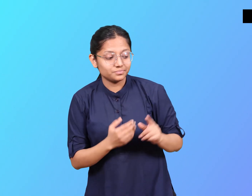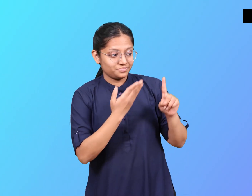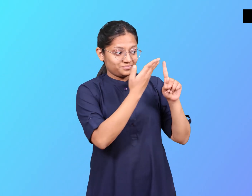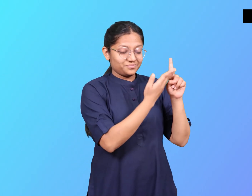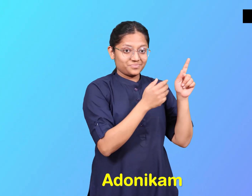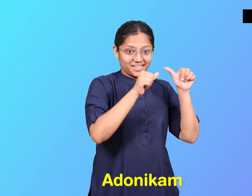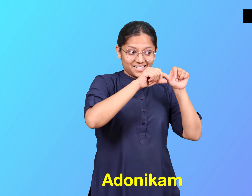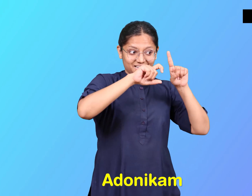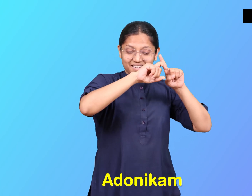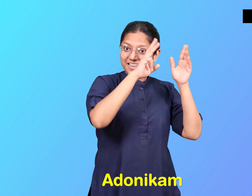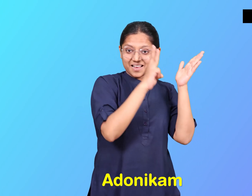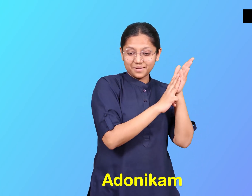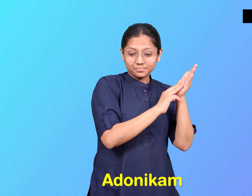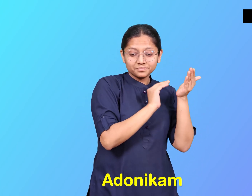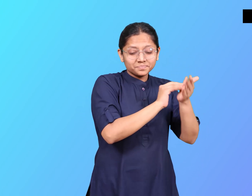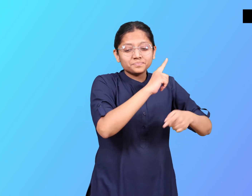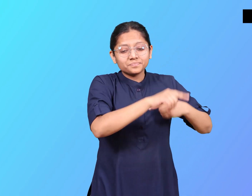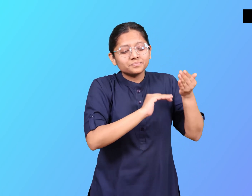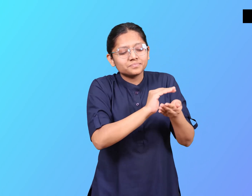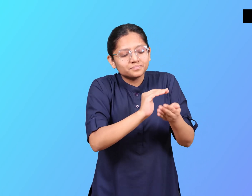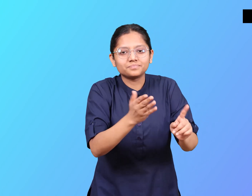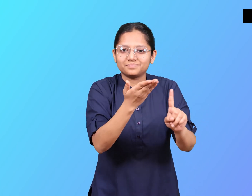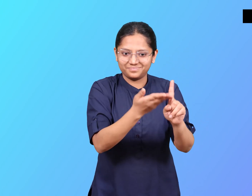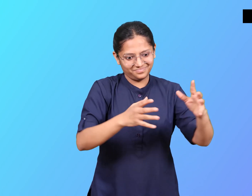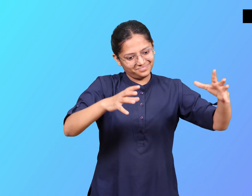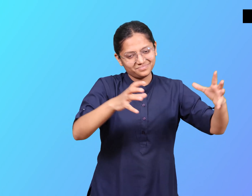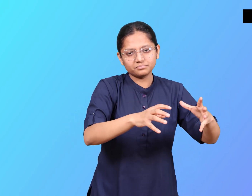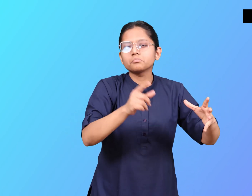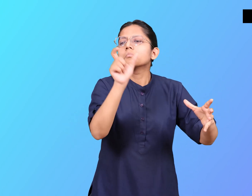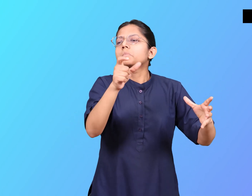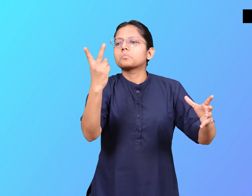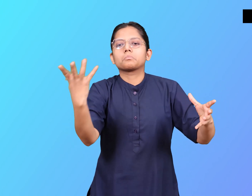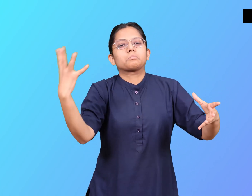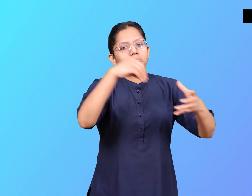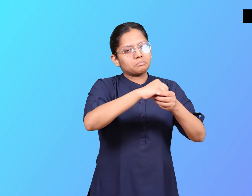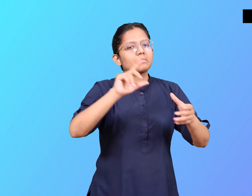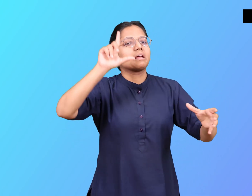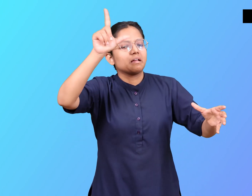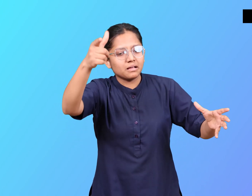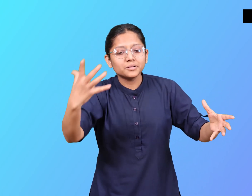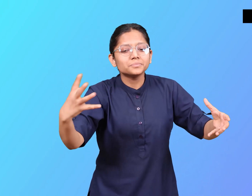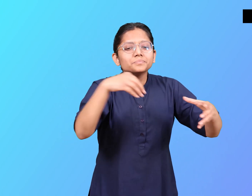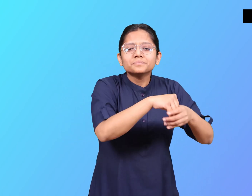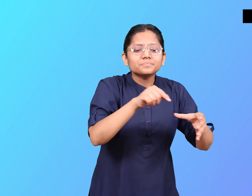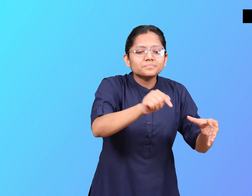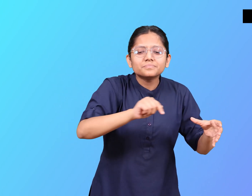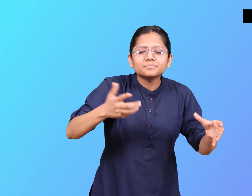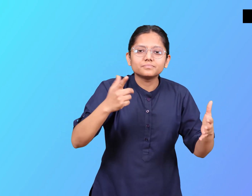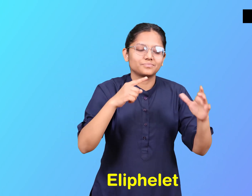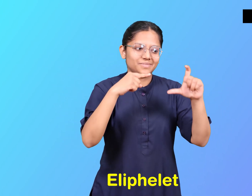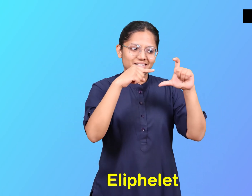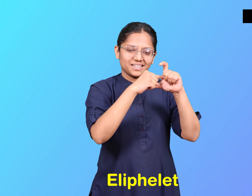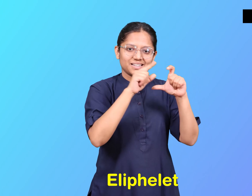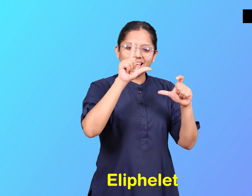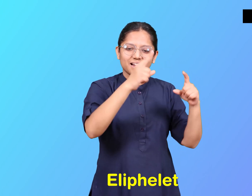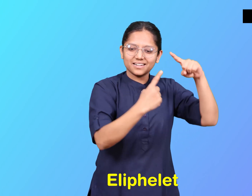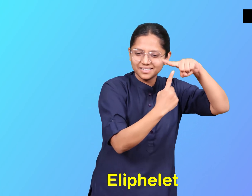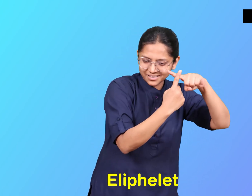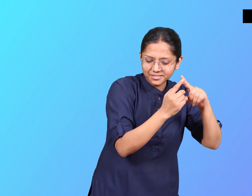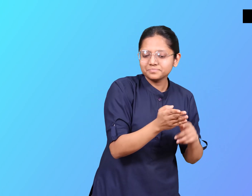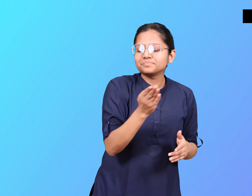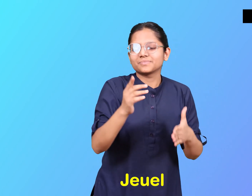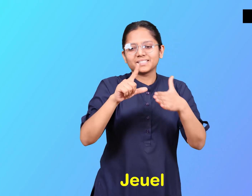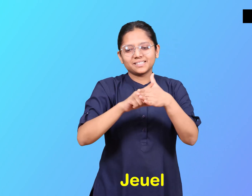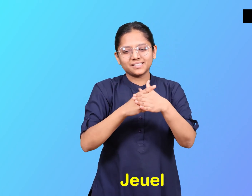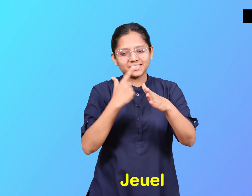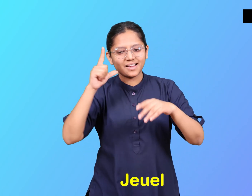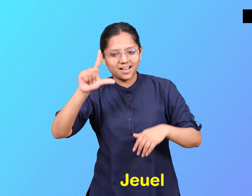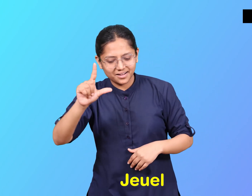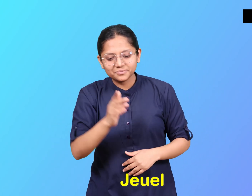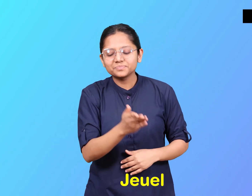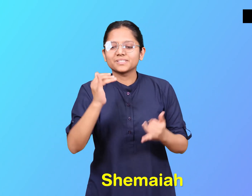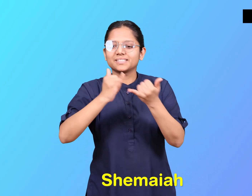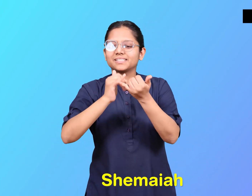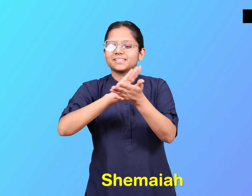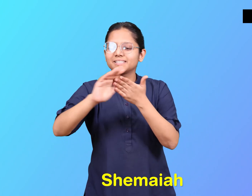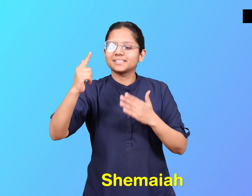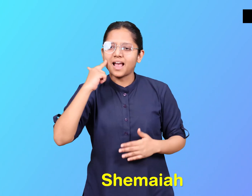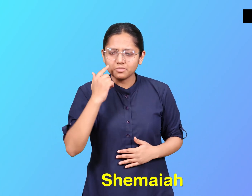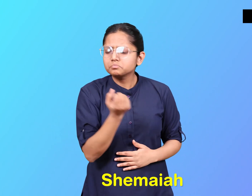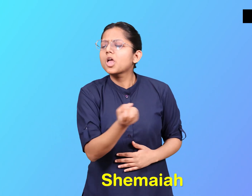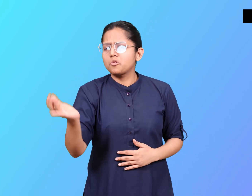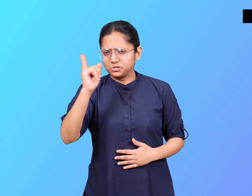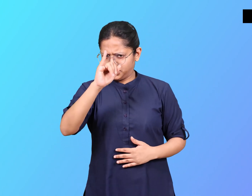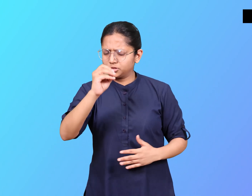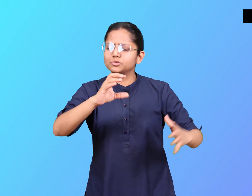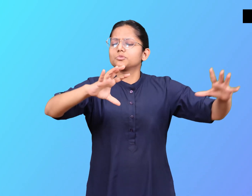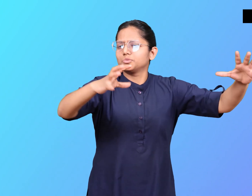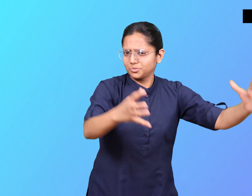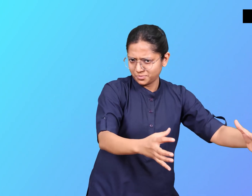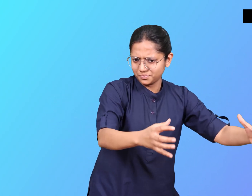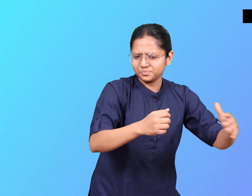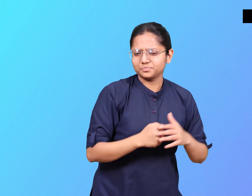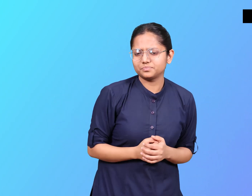from the descendants of Adonikam (the last family to leave): Eliphelet, Jeuel, Shemaiah and 60 other men;